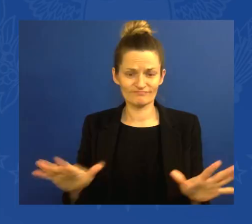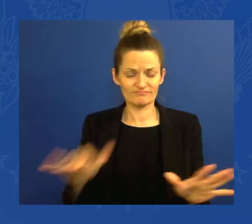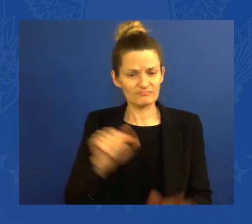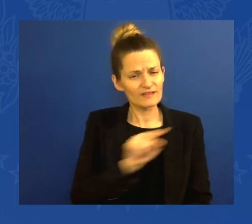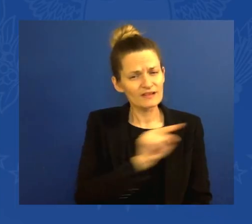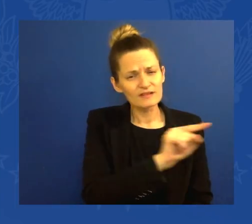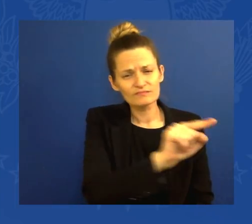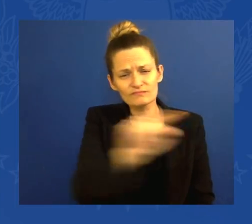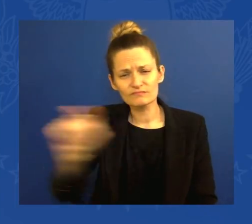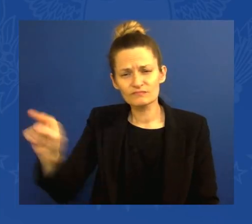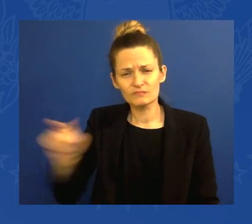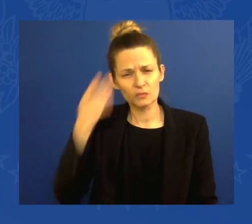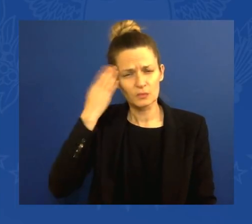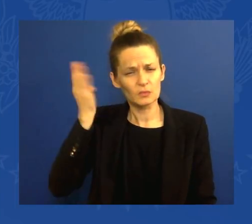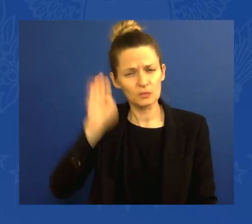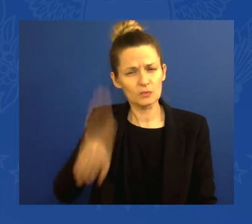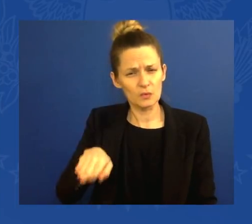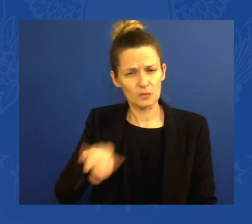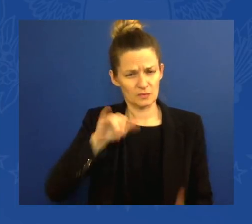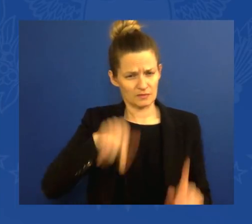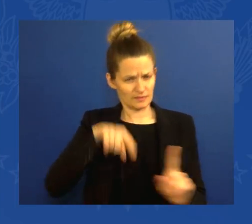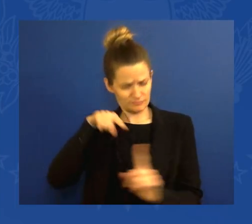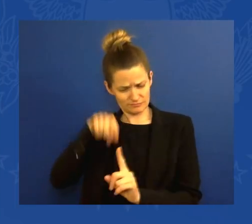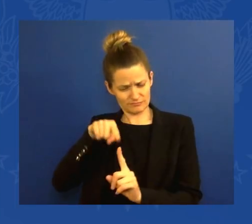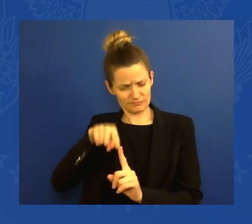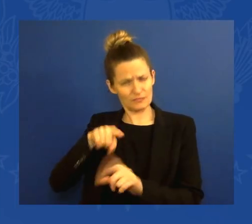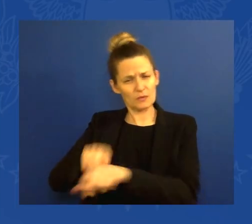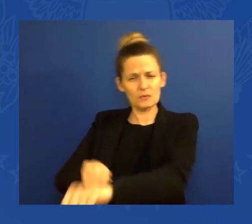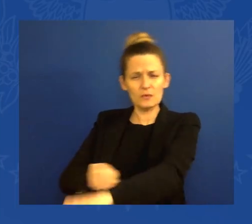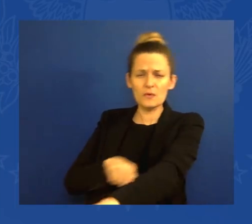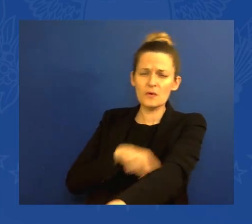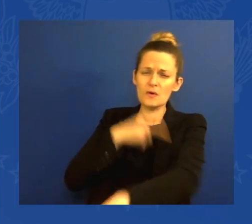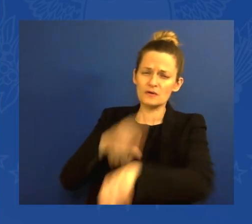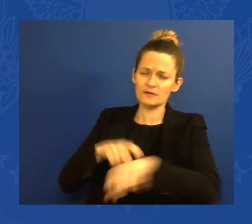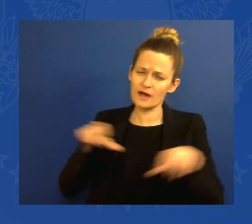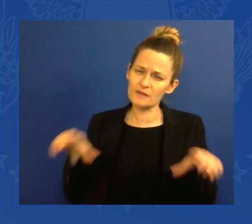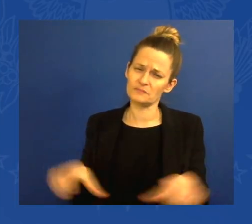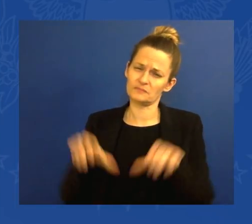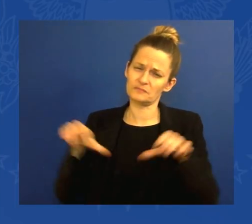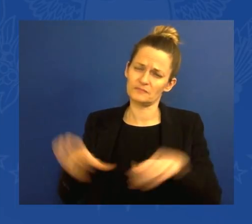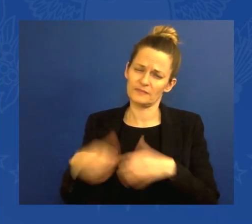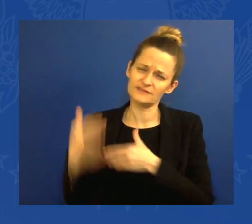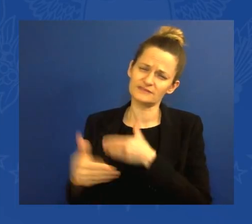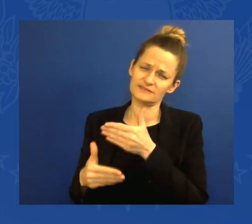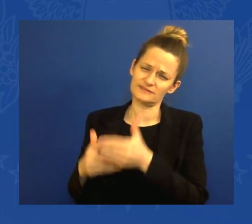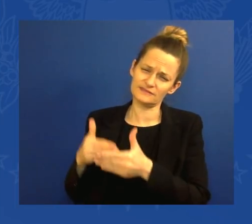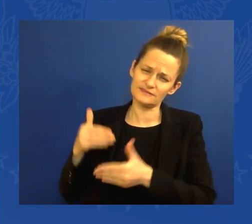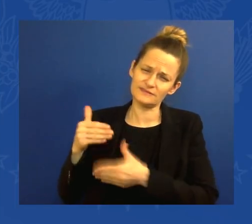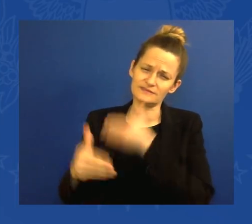I co-sponsored this legislation five years ago when I was a senator. And we would not have reached this very moment